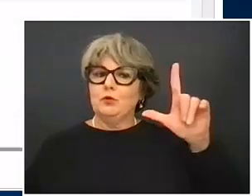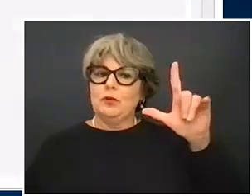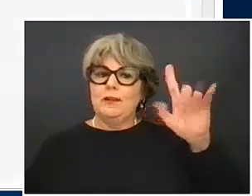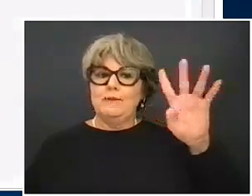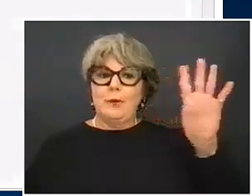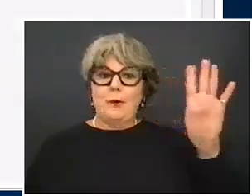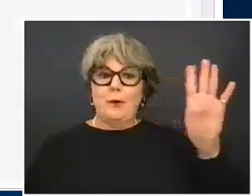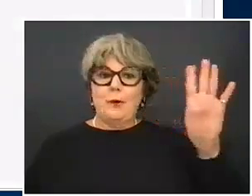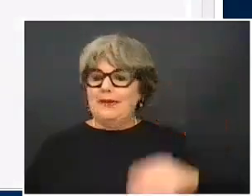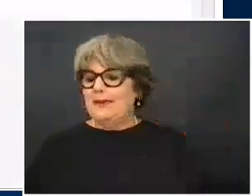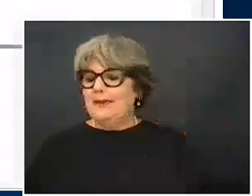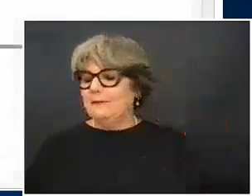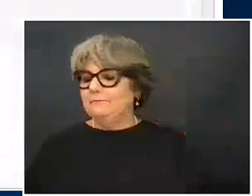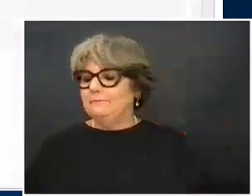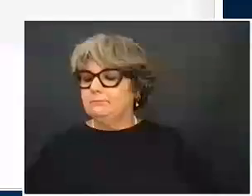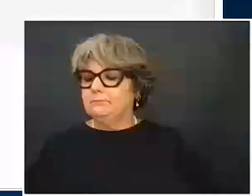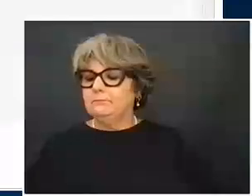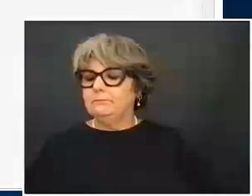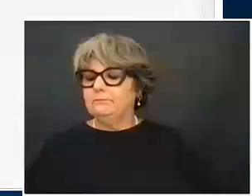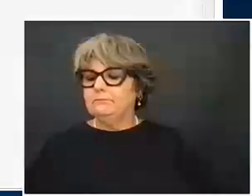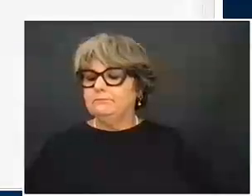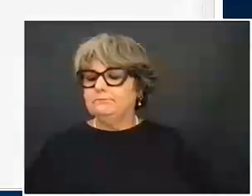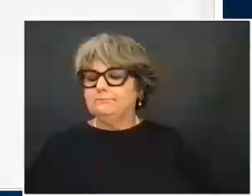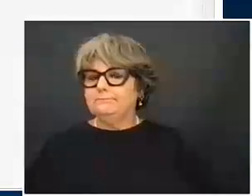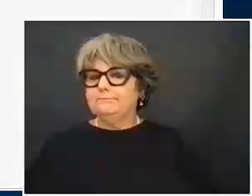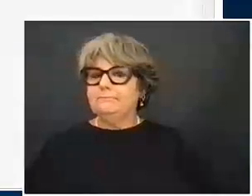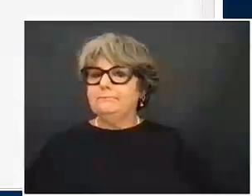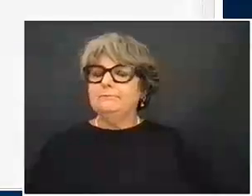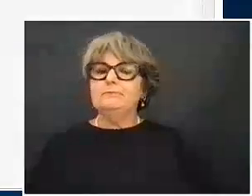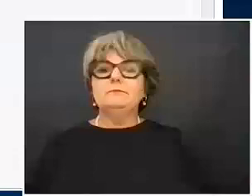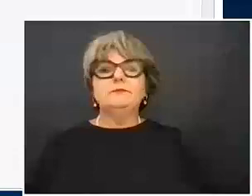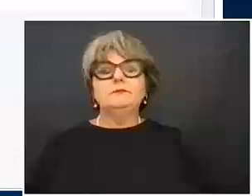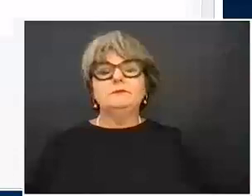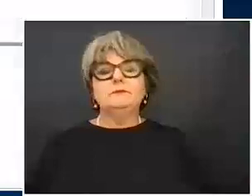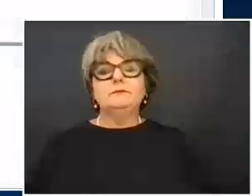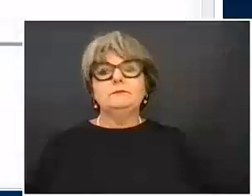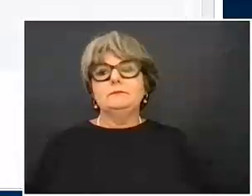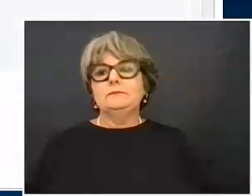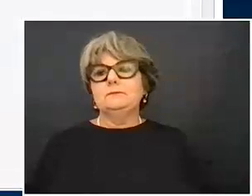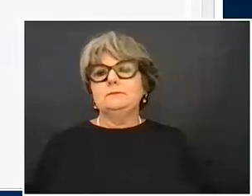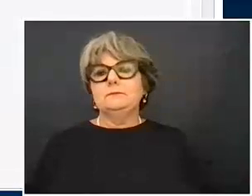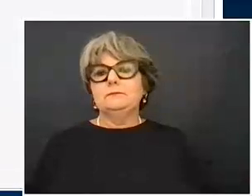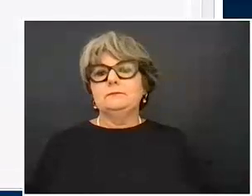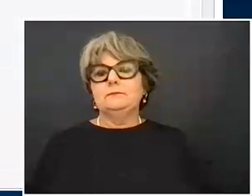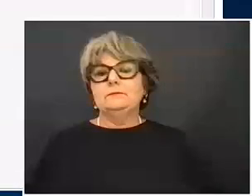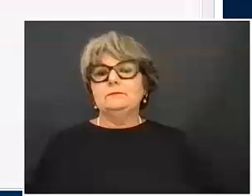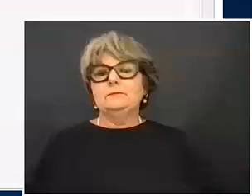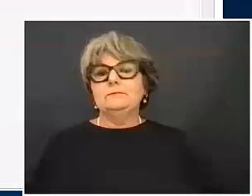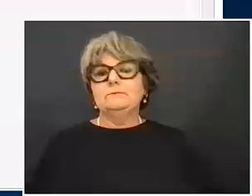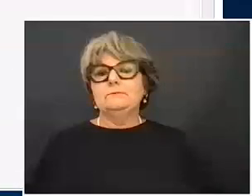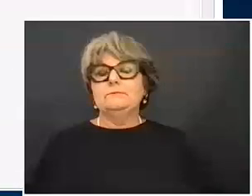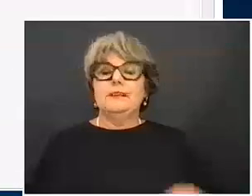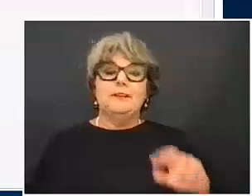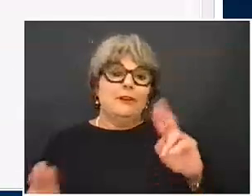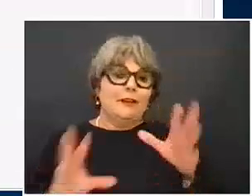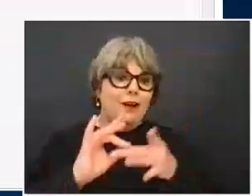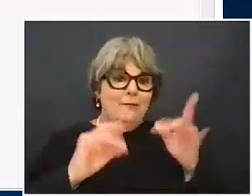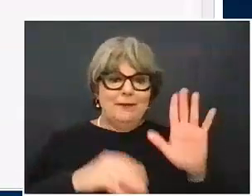So those who have comments on that, now is time to put your hand up. Barmak.